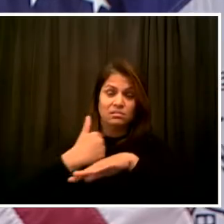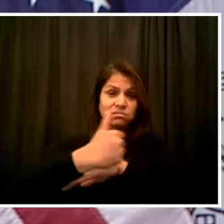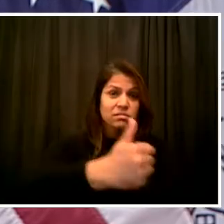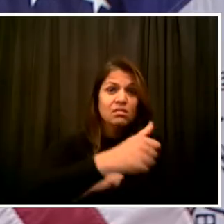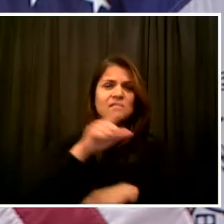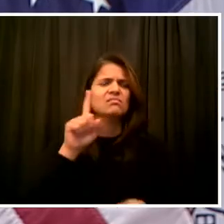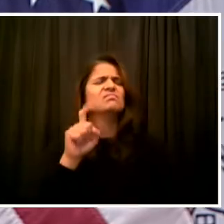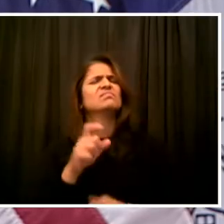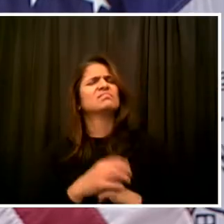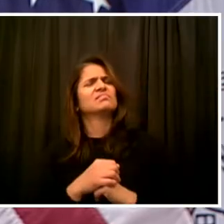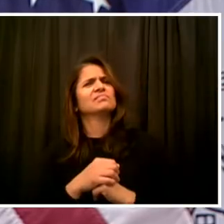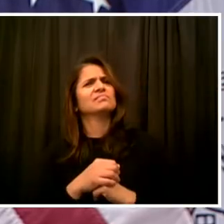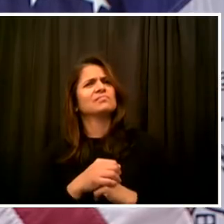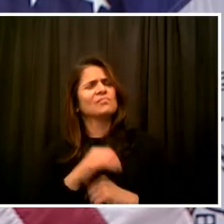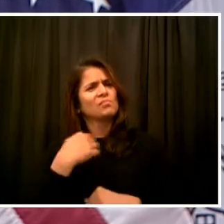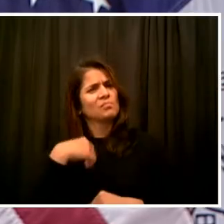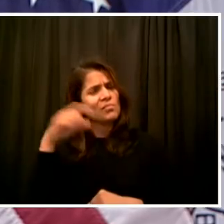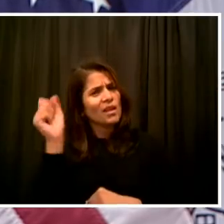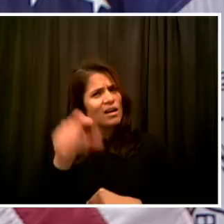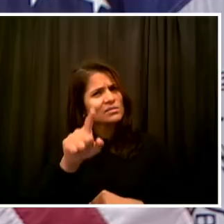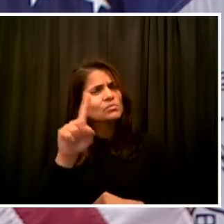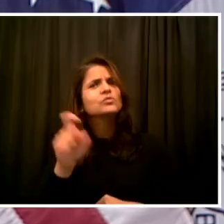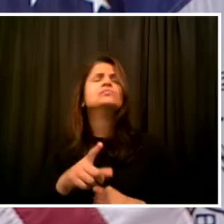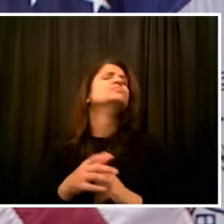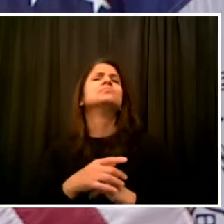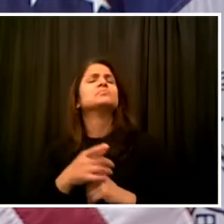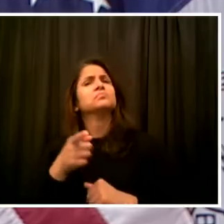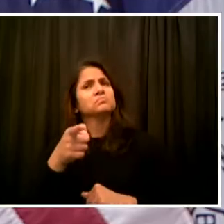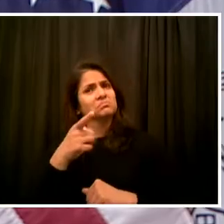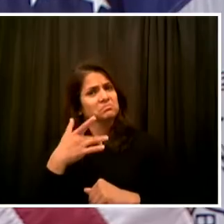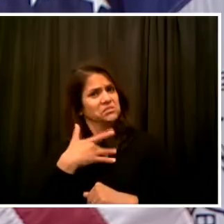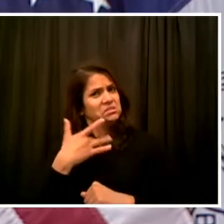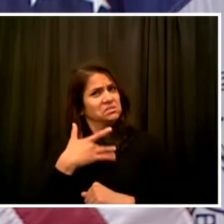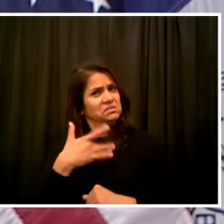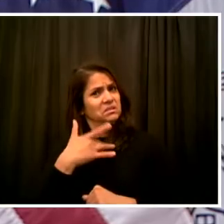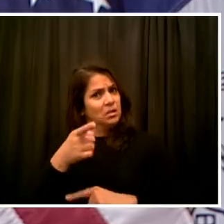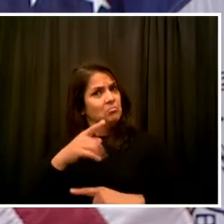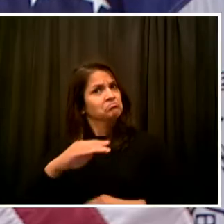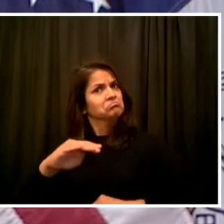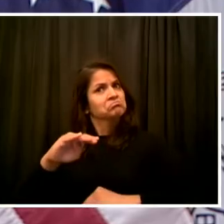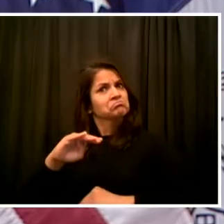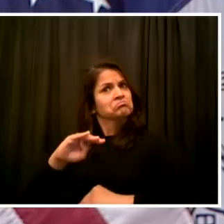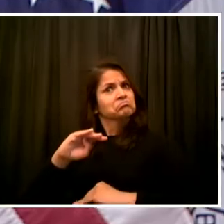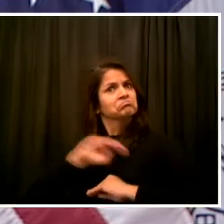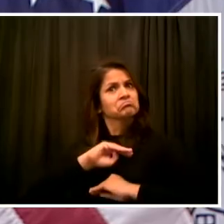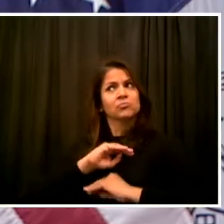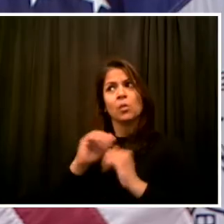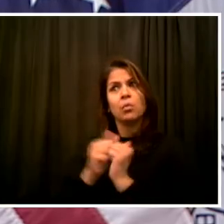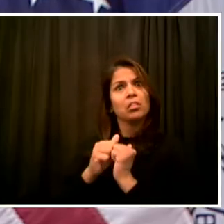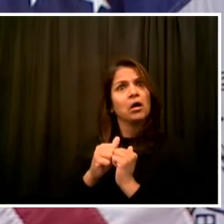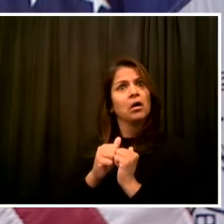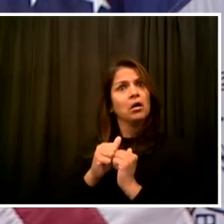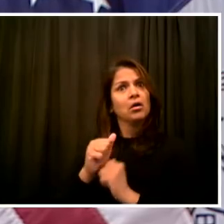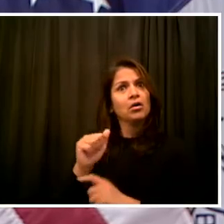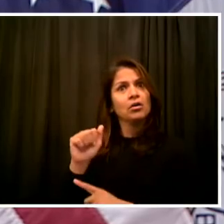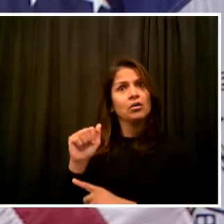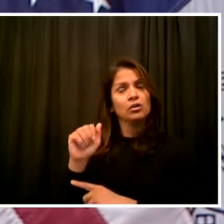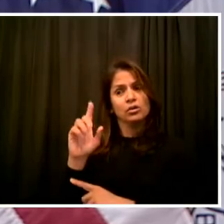BEHALF OF MY COLLEAGUE MELISSA ROUSSEAU, ARE YOU SATISFIED WITH THE JOB YOUR HEALTH COMMISSIONER